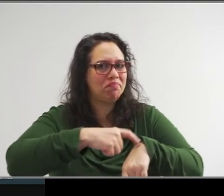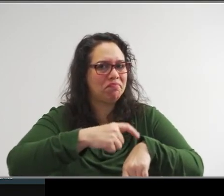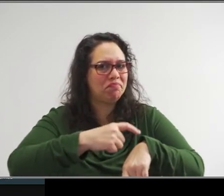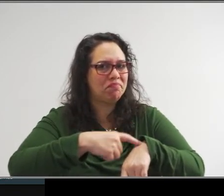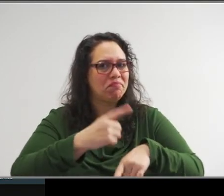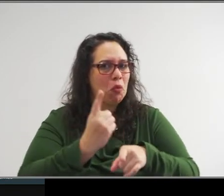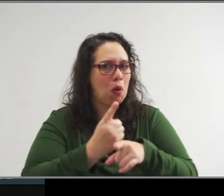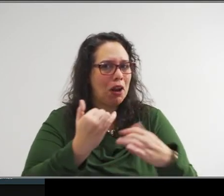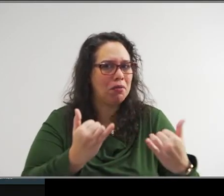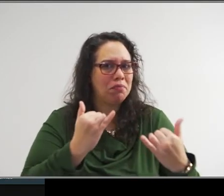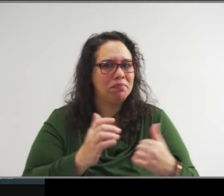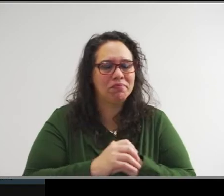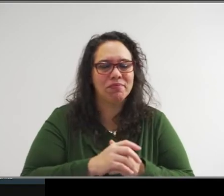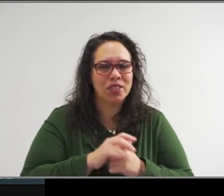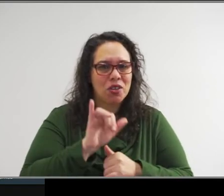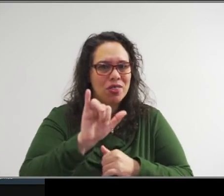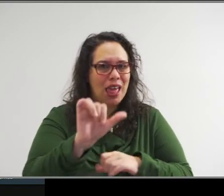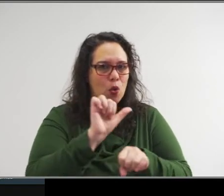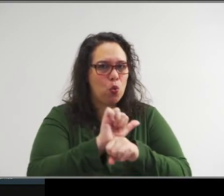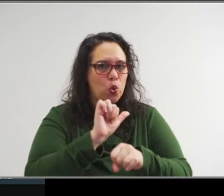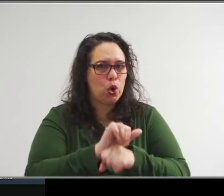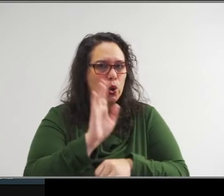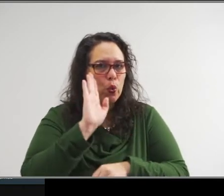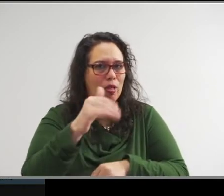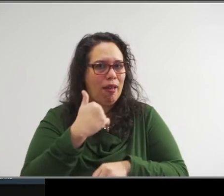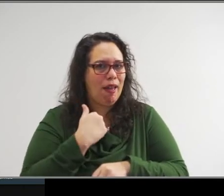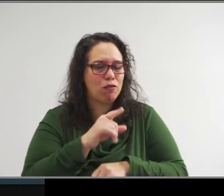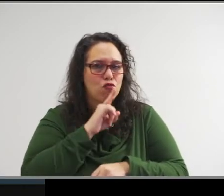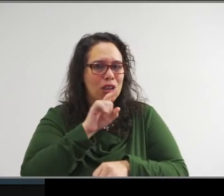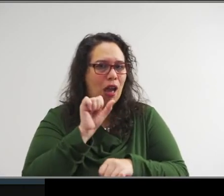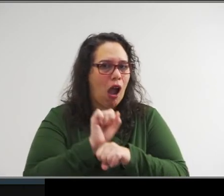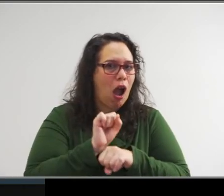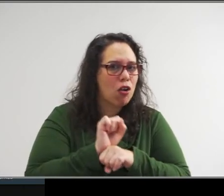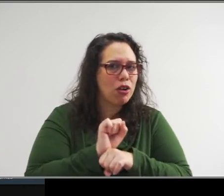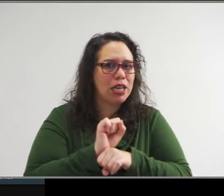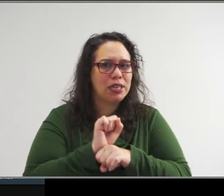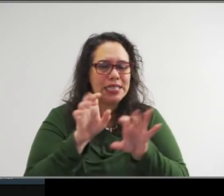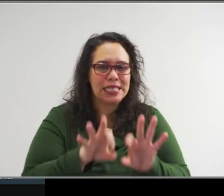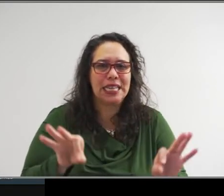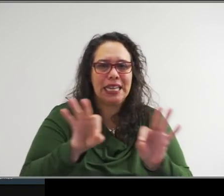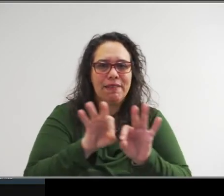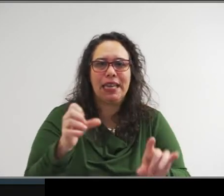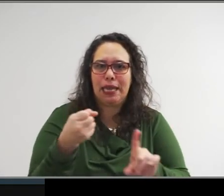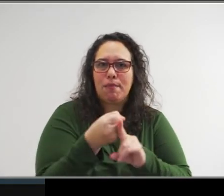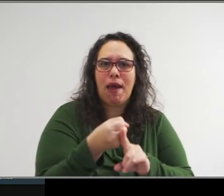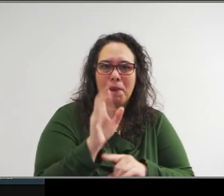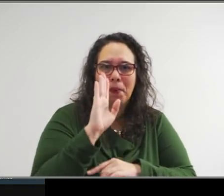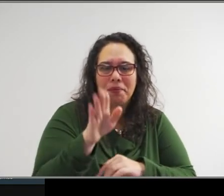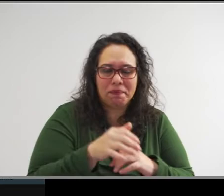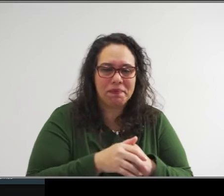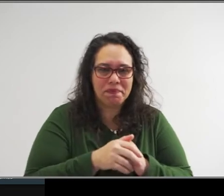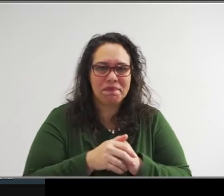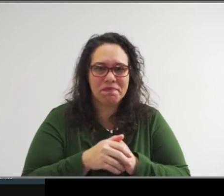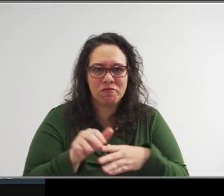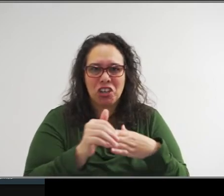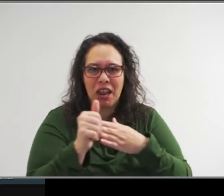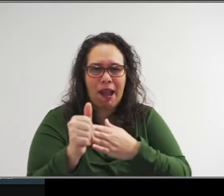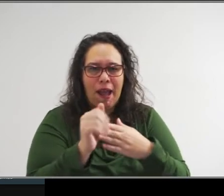So that work is going to have real concrete significant impact in guiding our district forward.